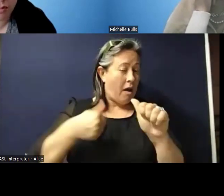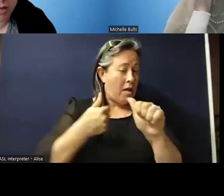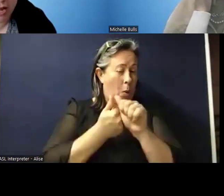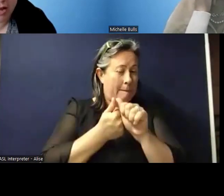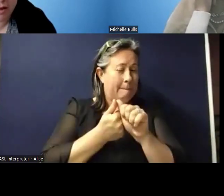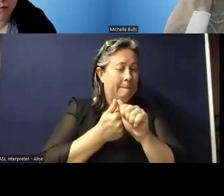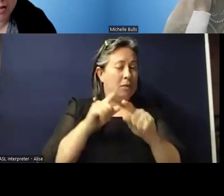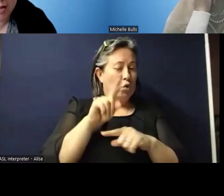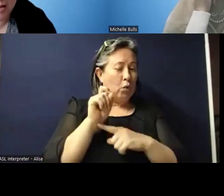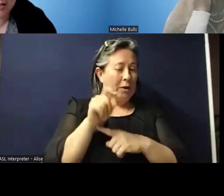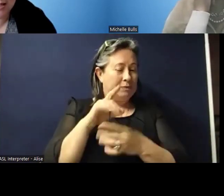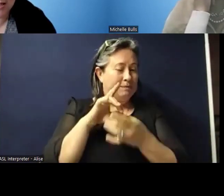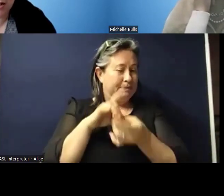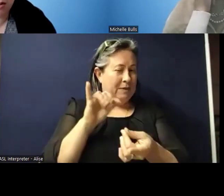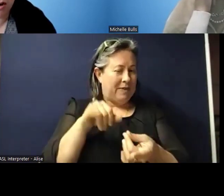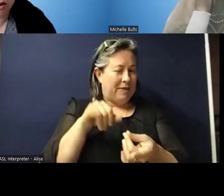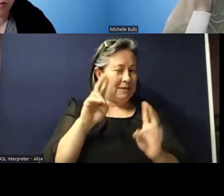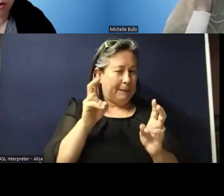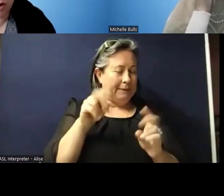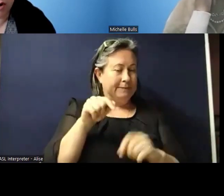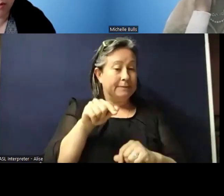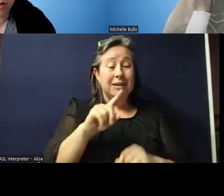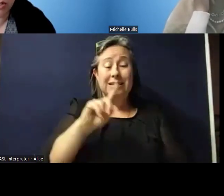we have, is the single audit requirement